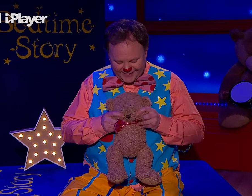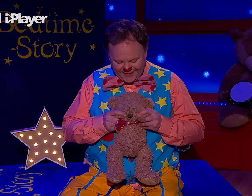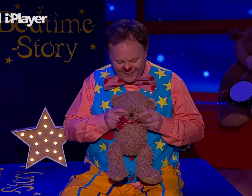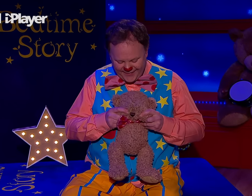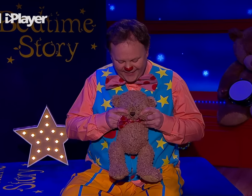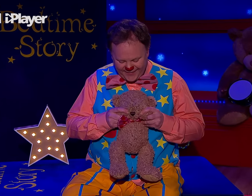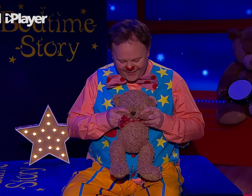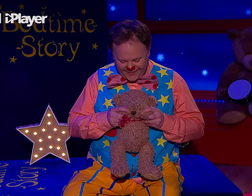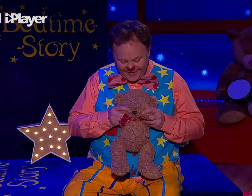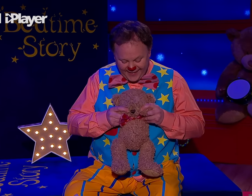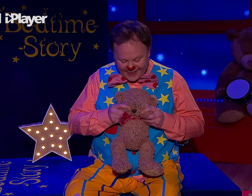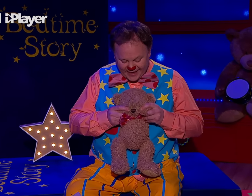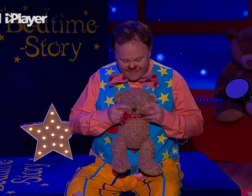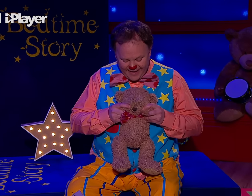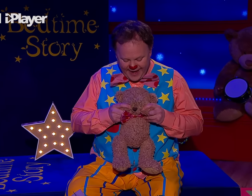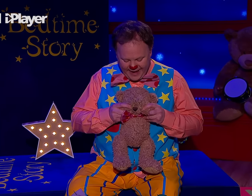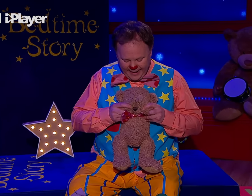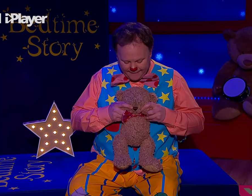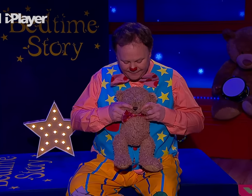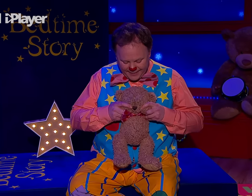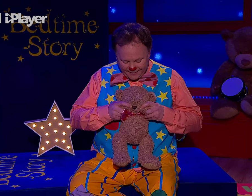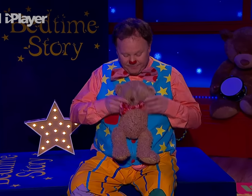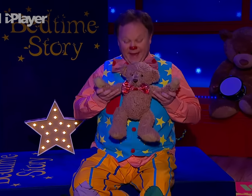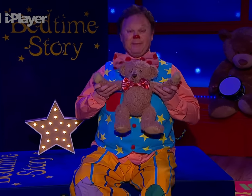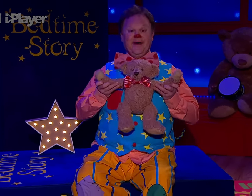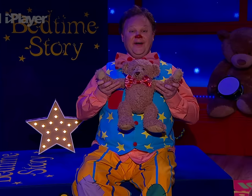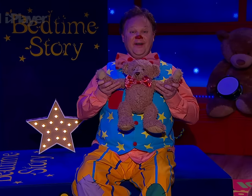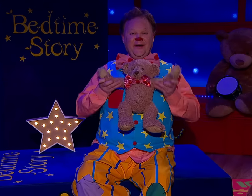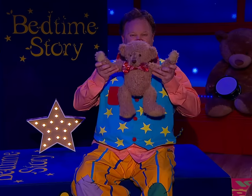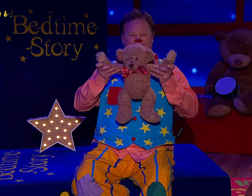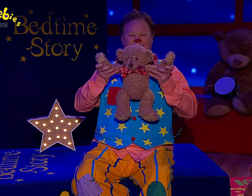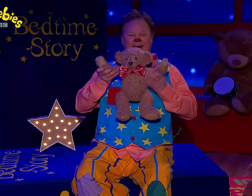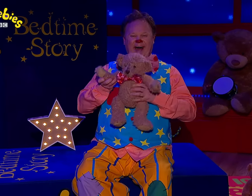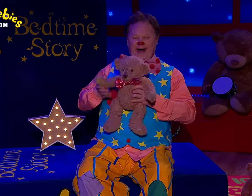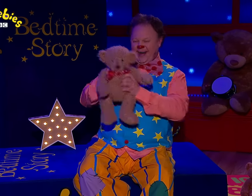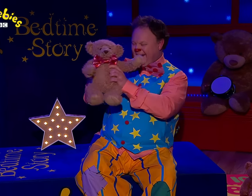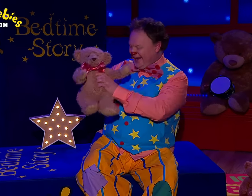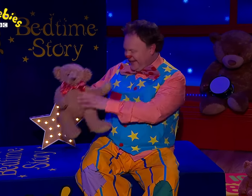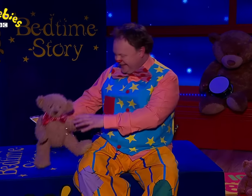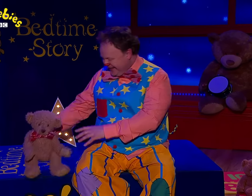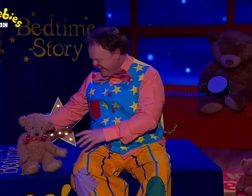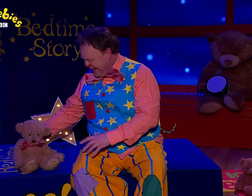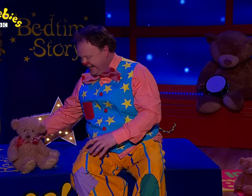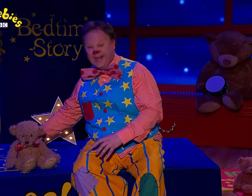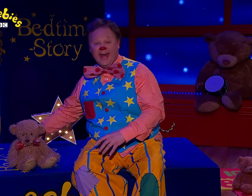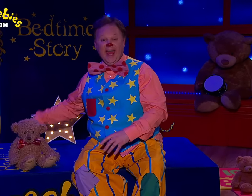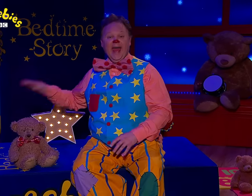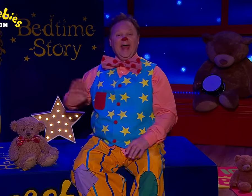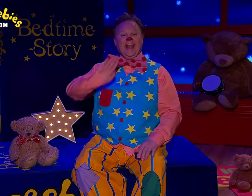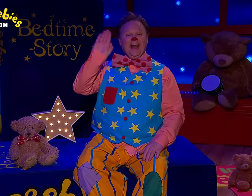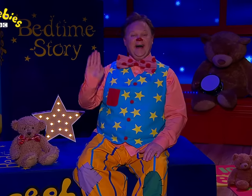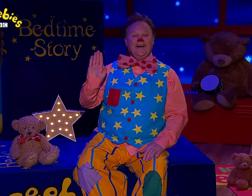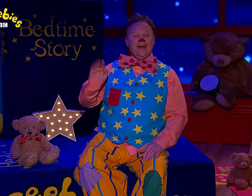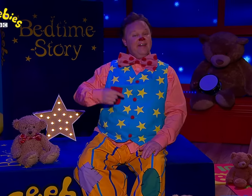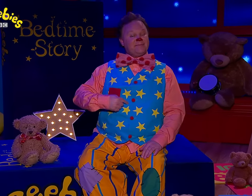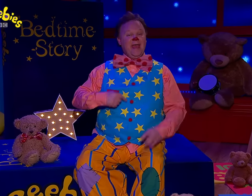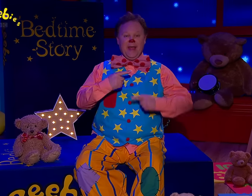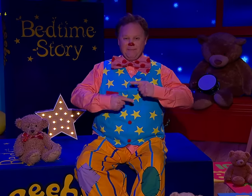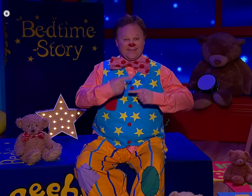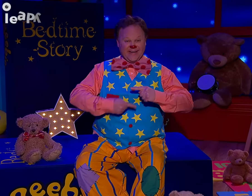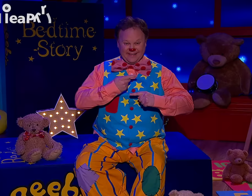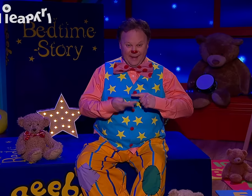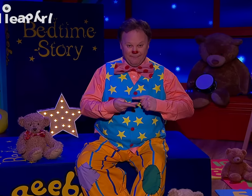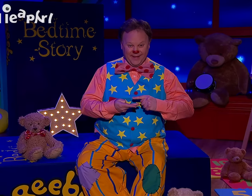two three peek-a-boo oh good one hello it's me mr tumble